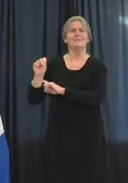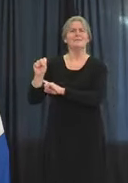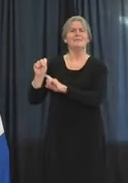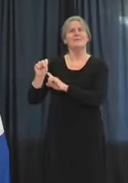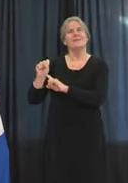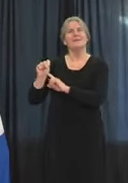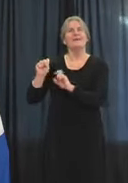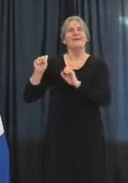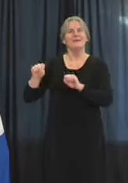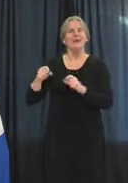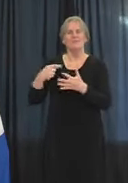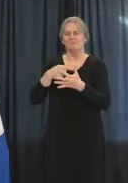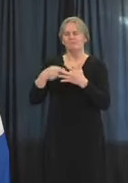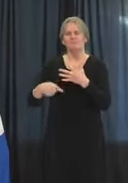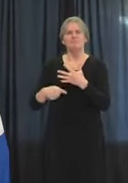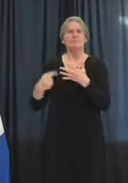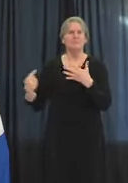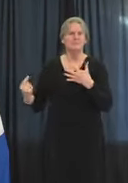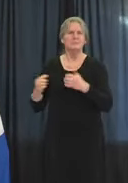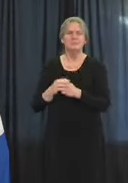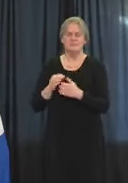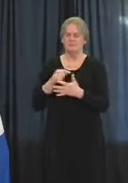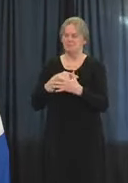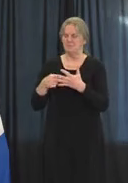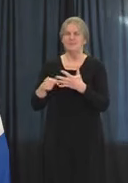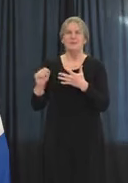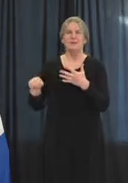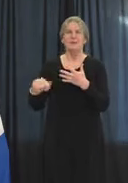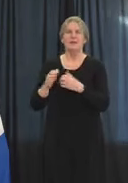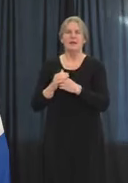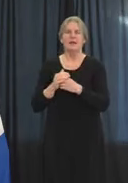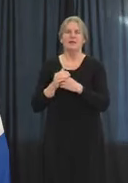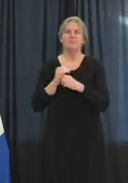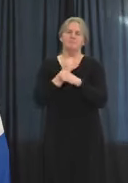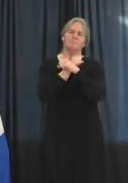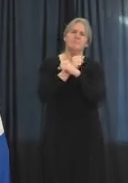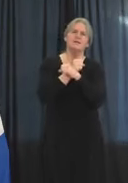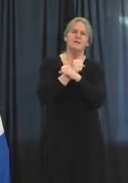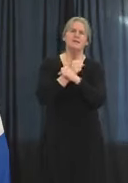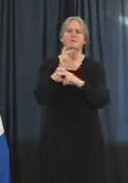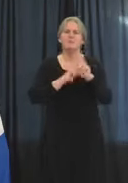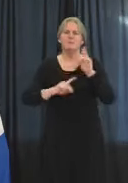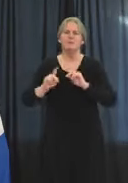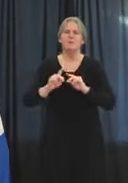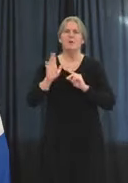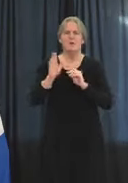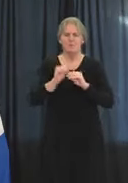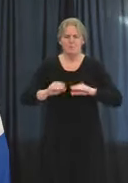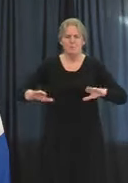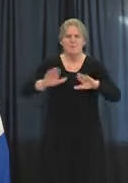basically-- what we can do is use these measures to protect the people and the properties,